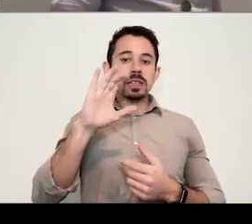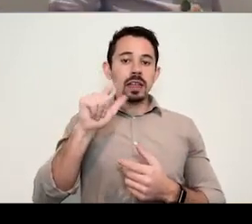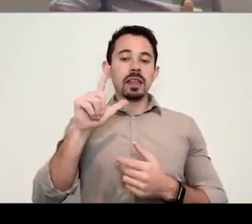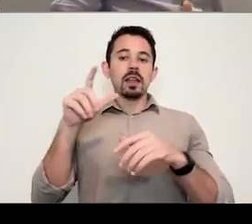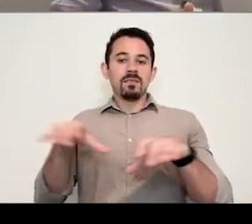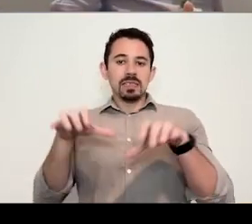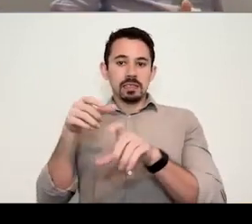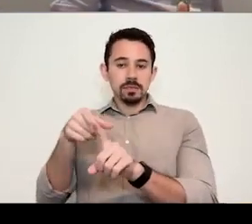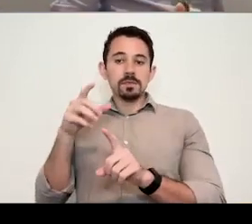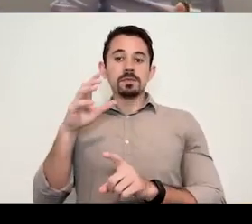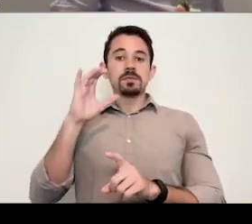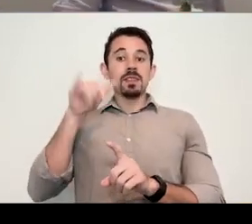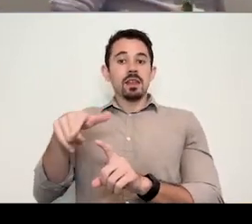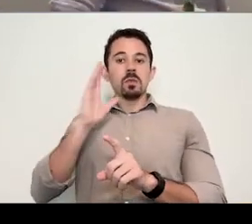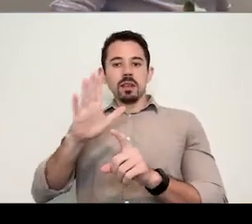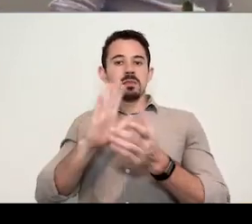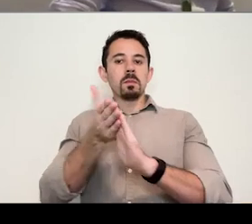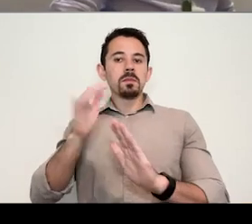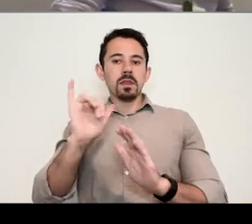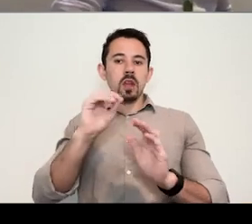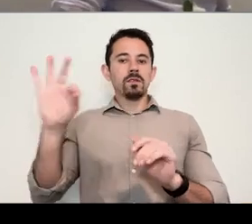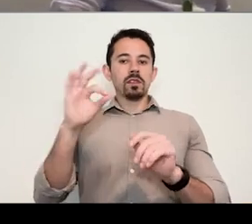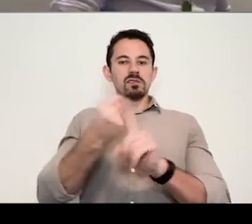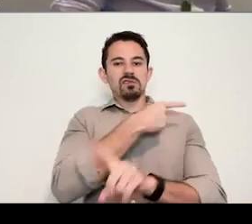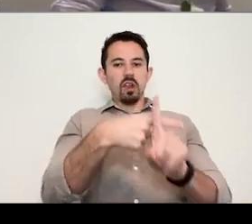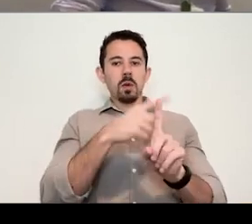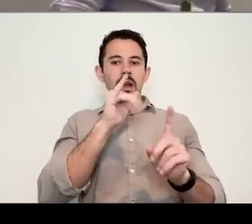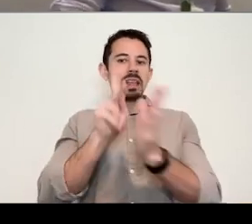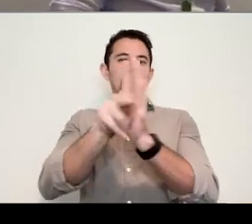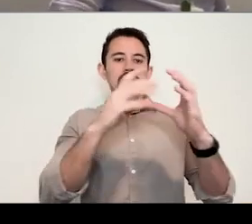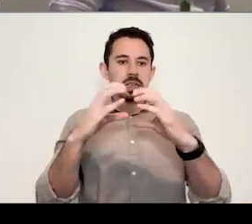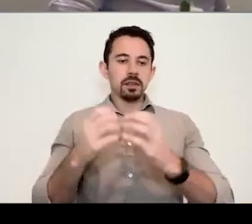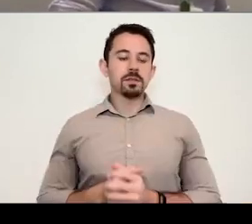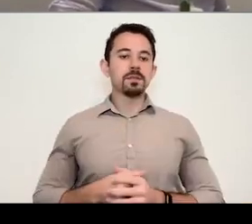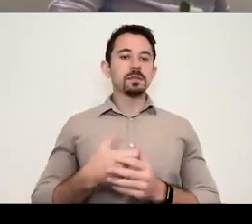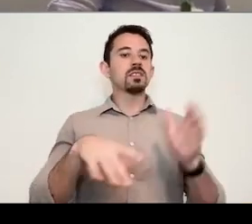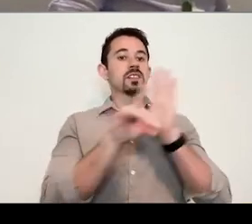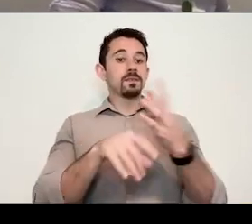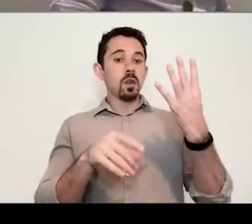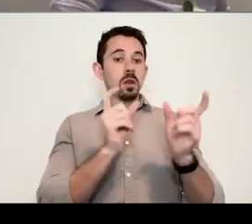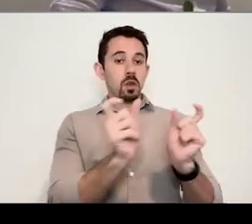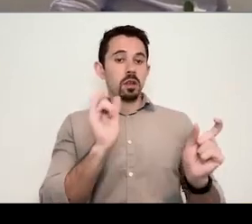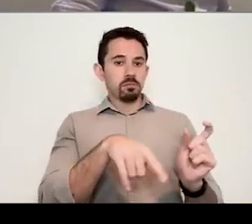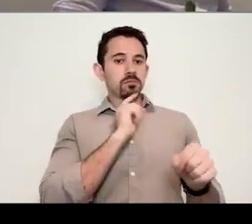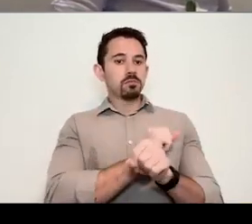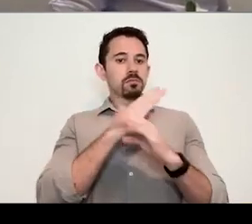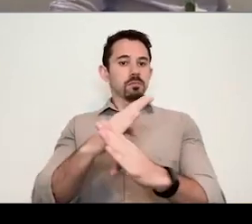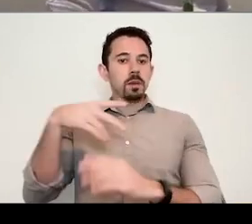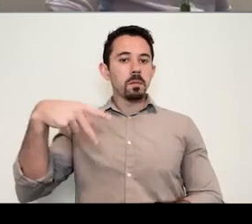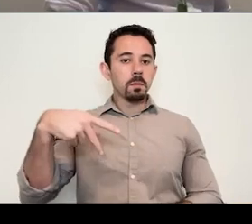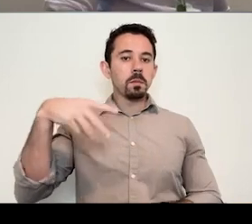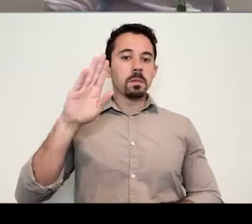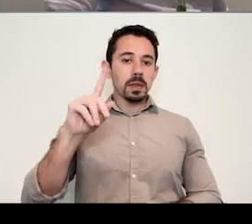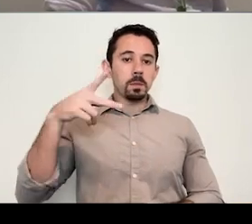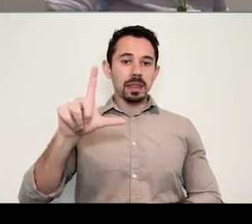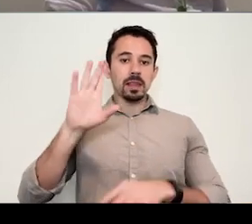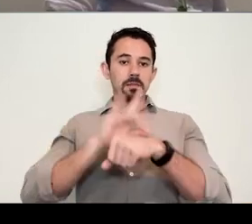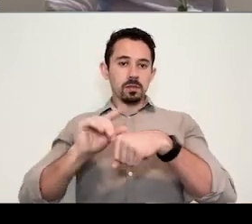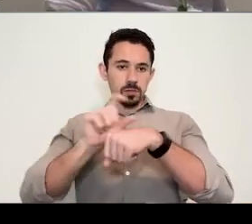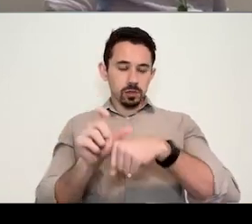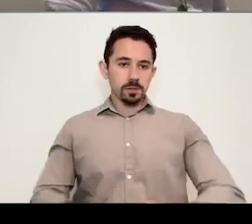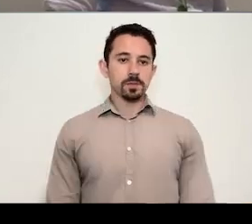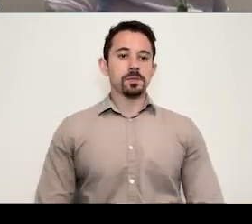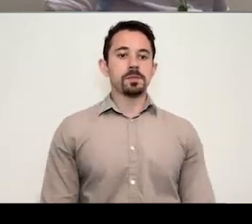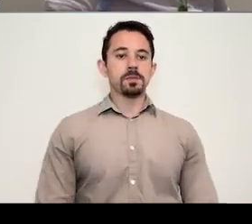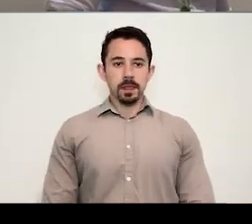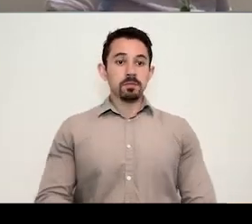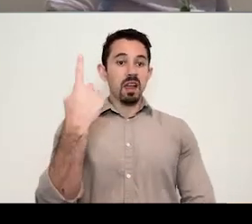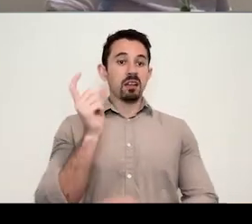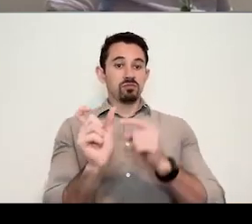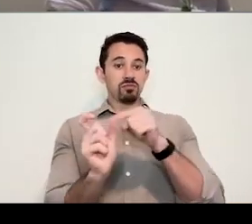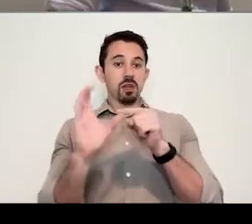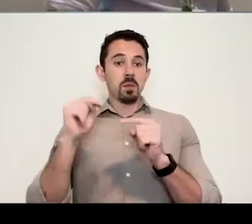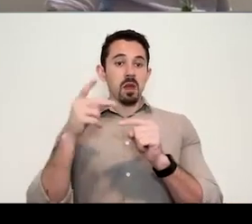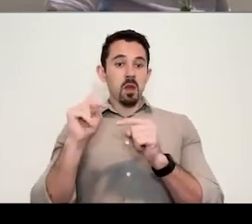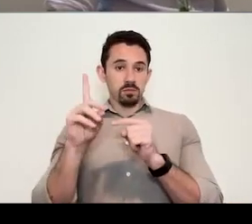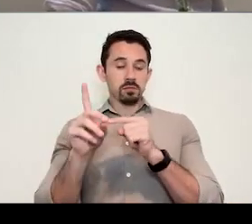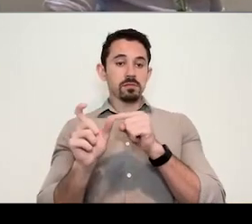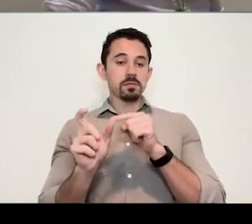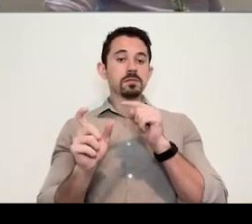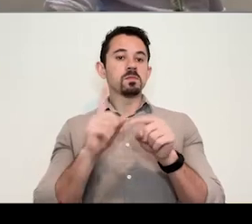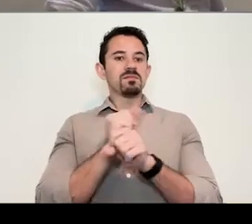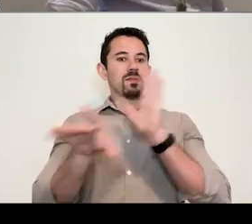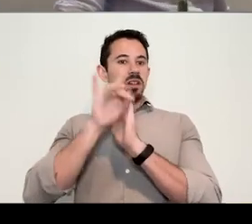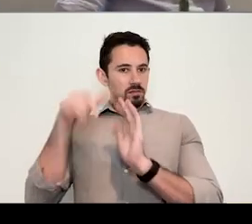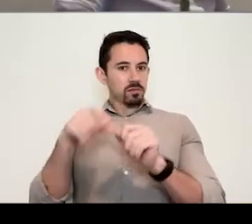cells. We discovered four compounds able to inhibit pBAD Pel biofilms.